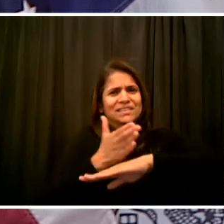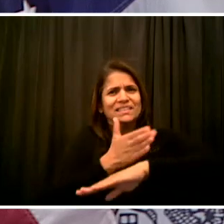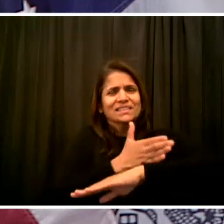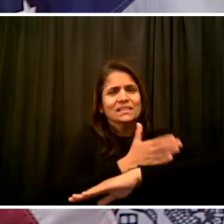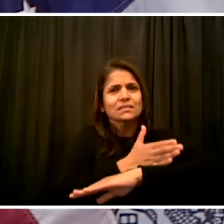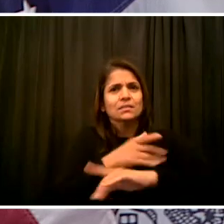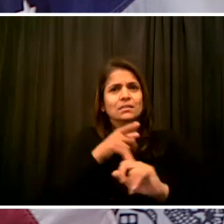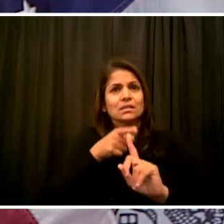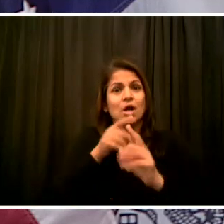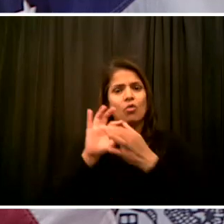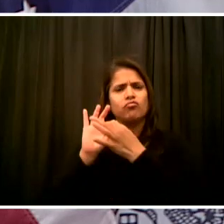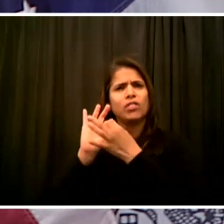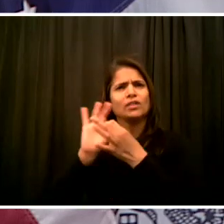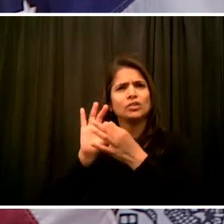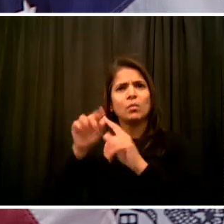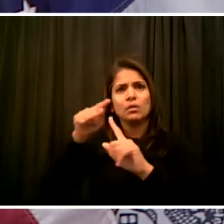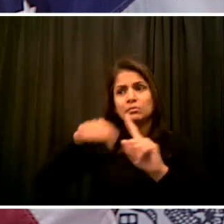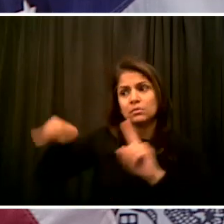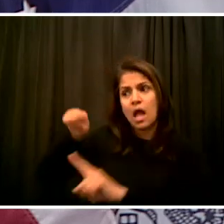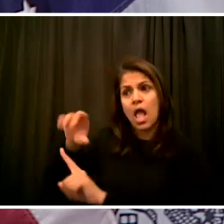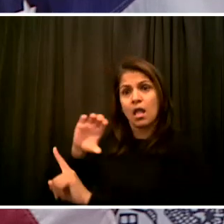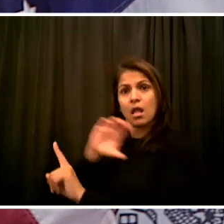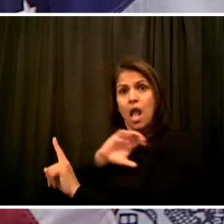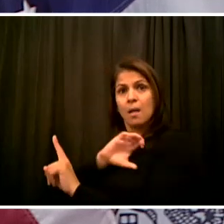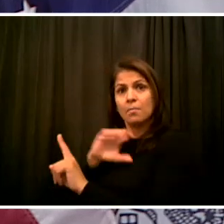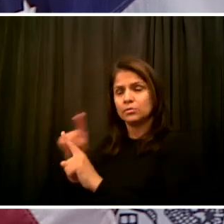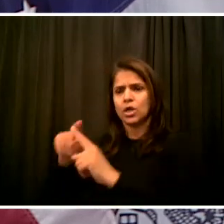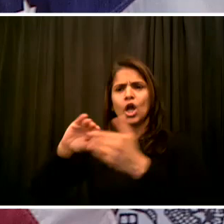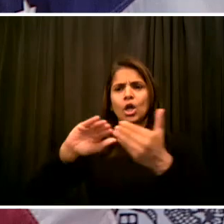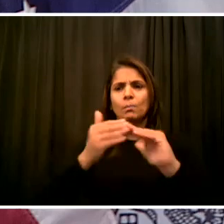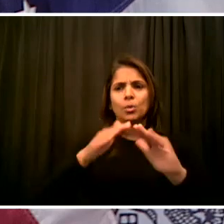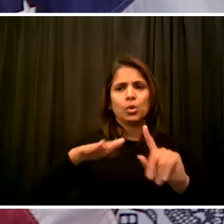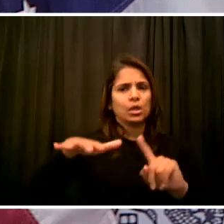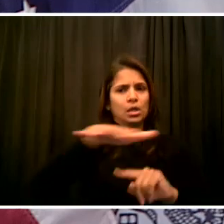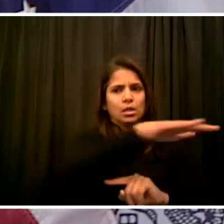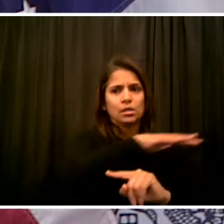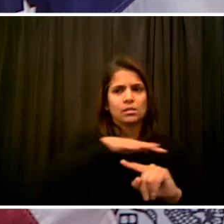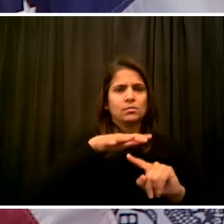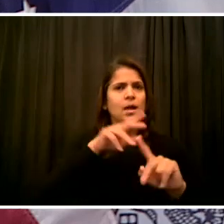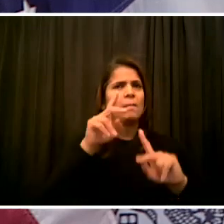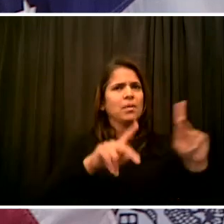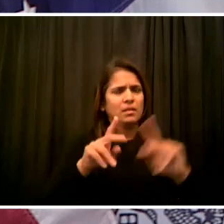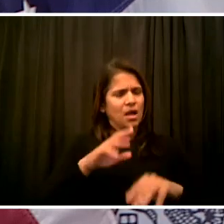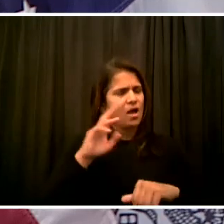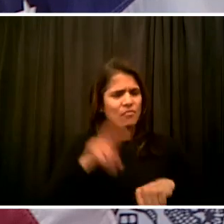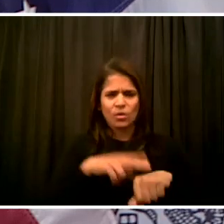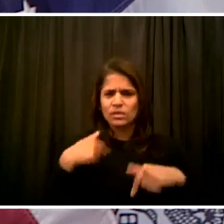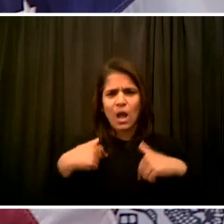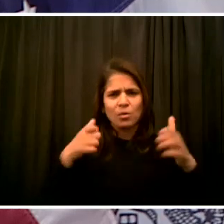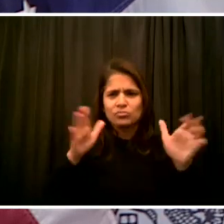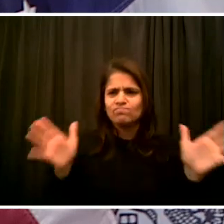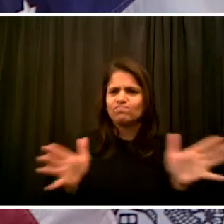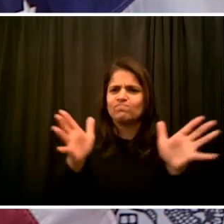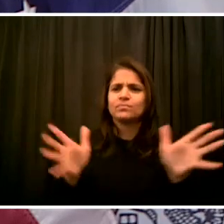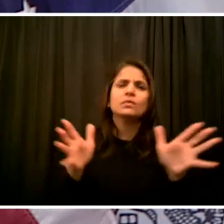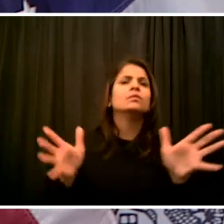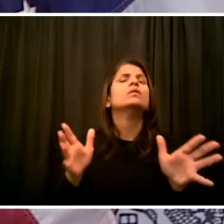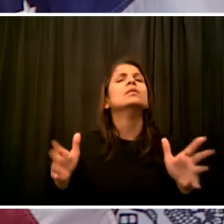WE WANT TO WEED OUT INJUSTICE IN EVERY FORM. WE WANT ACCOUNTABILITY. EVERYTHING THAT WE'VE BEEN DOING HAS BEEN MOVING THAT AGENDA.